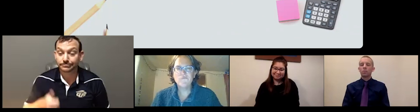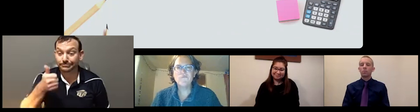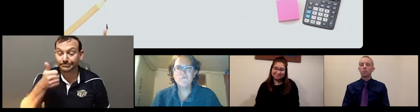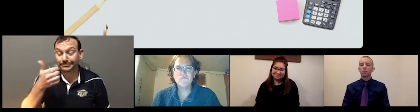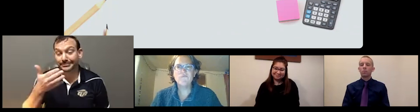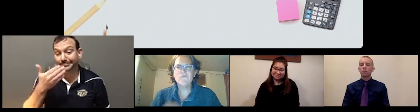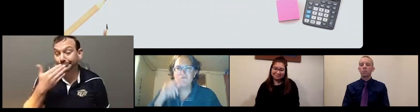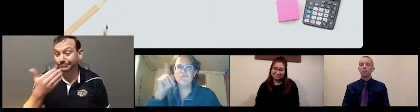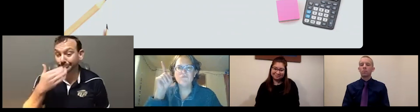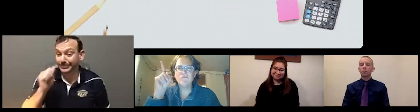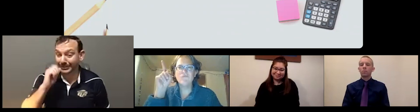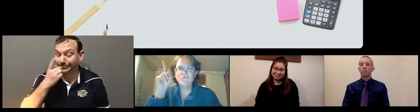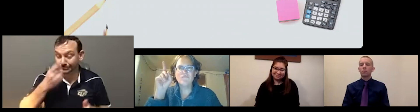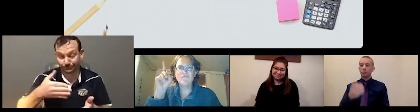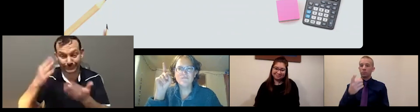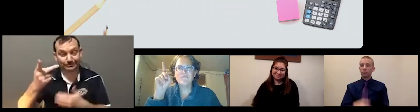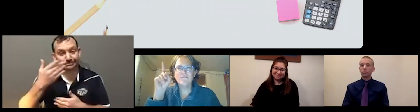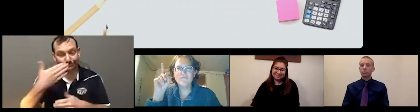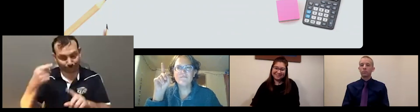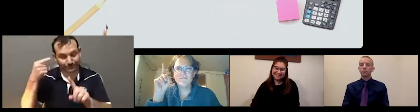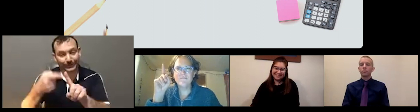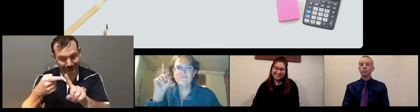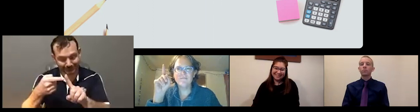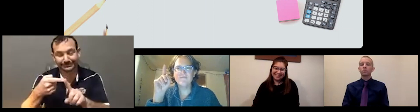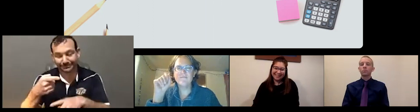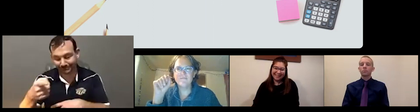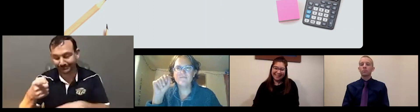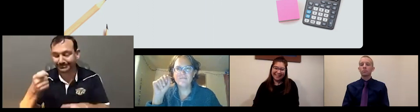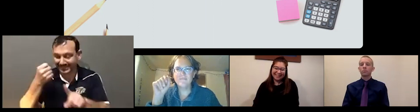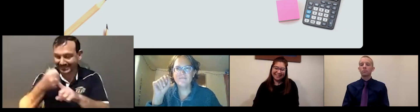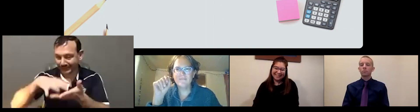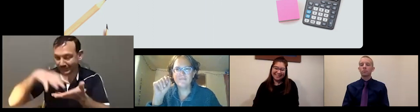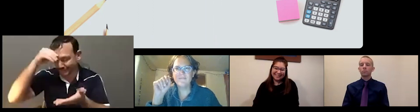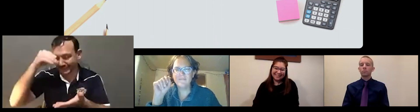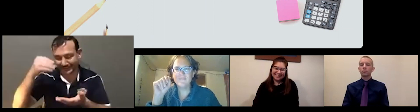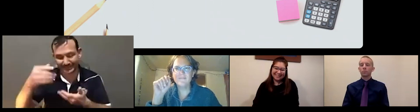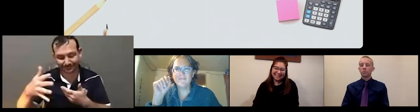Thank you Andrew, for bringing up a good point about incidental learning.